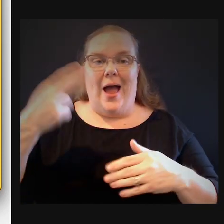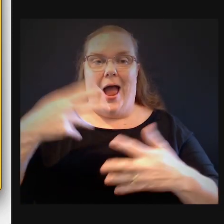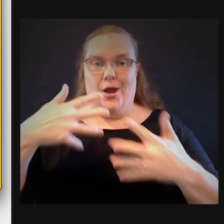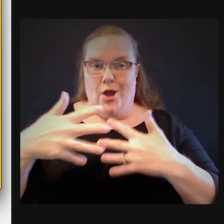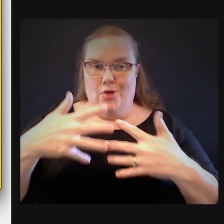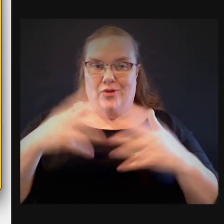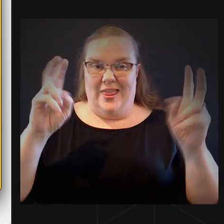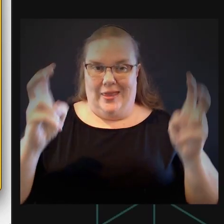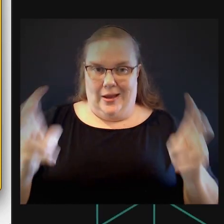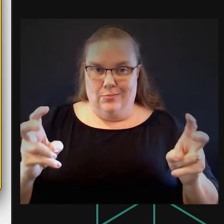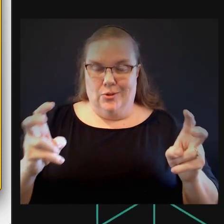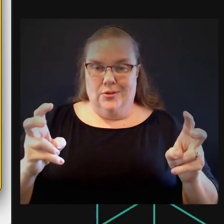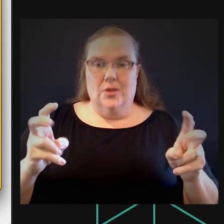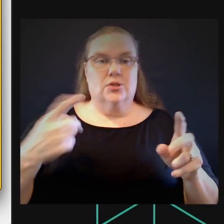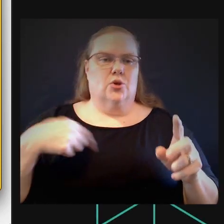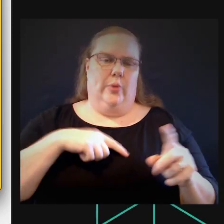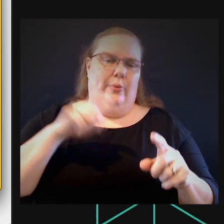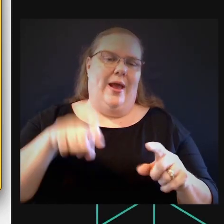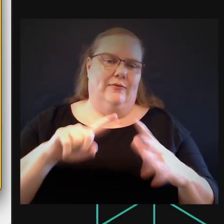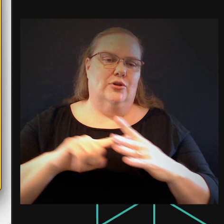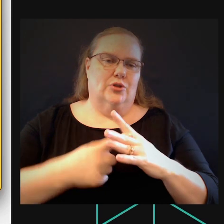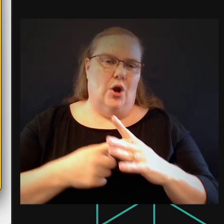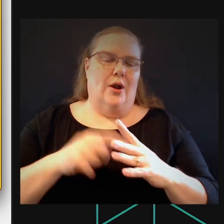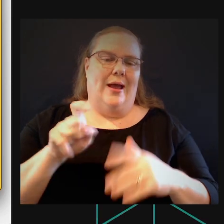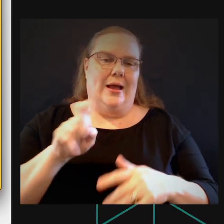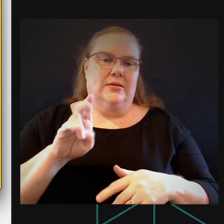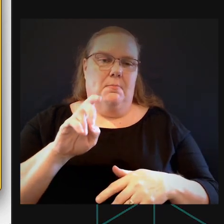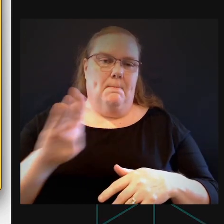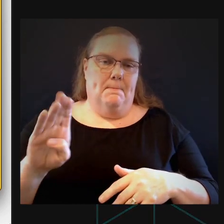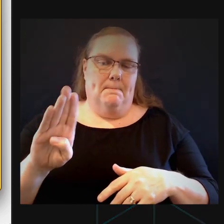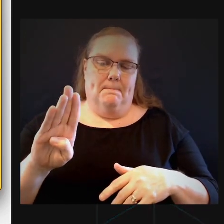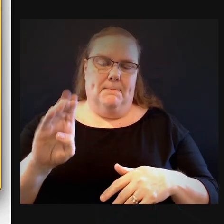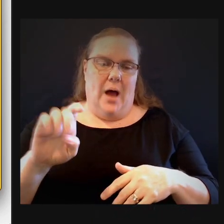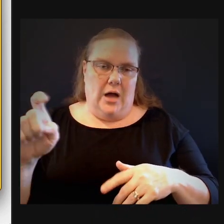so we would have to restart Xbox Manager to see the high contrast theme.